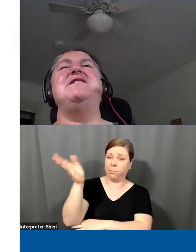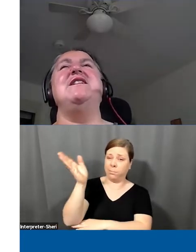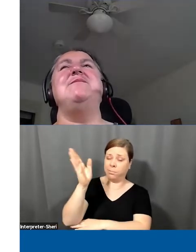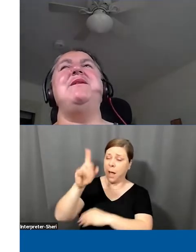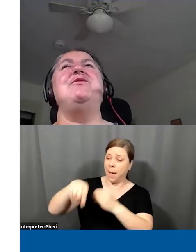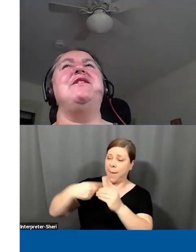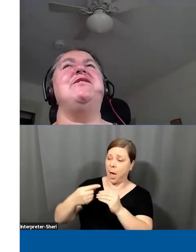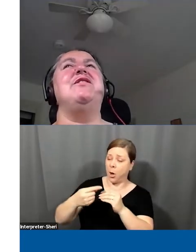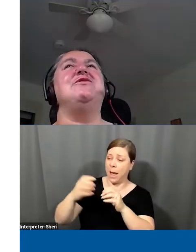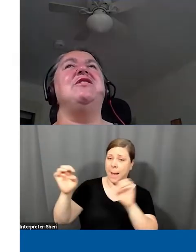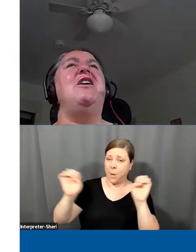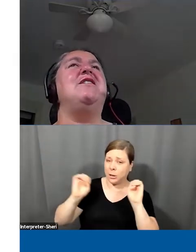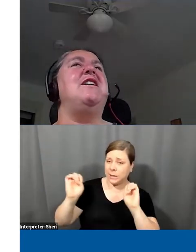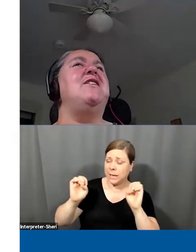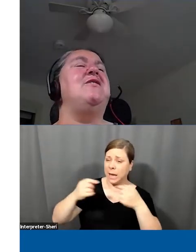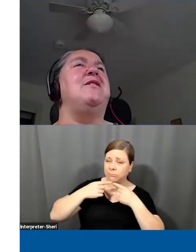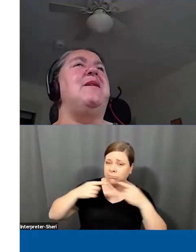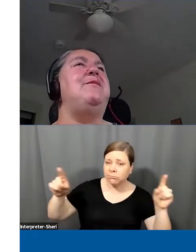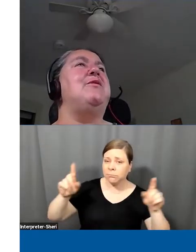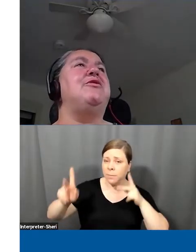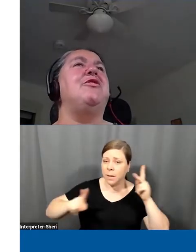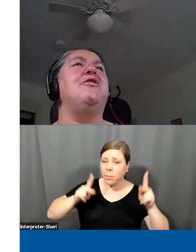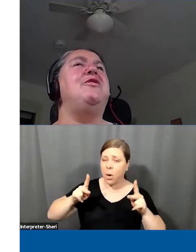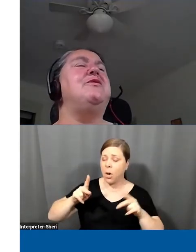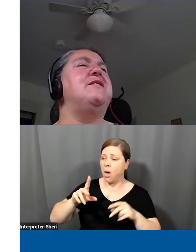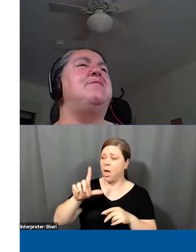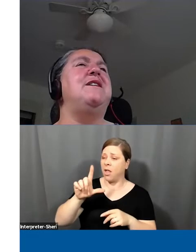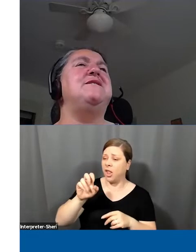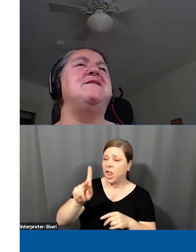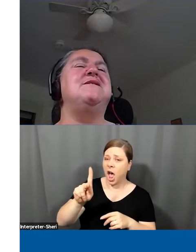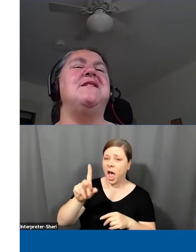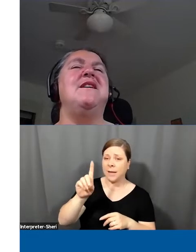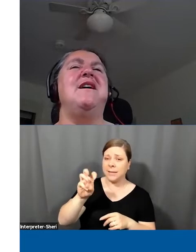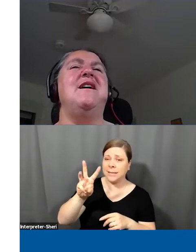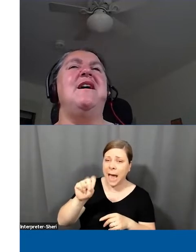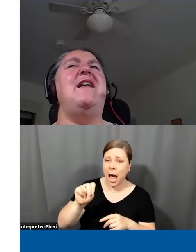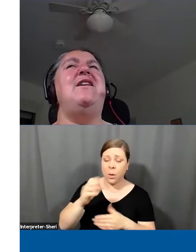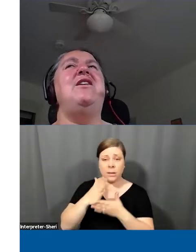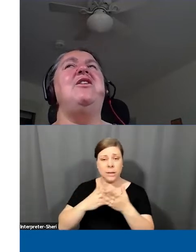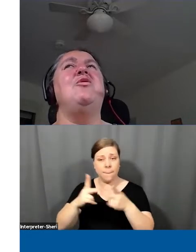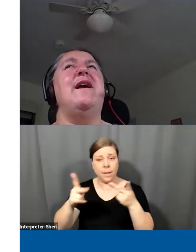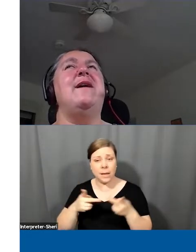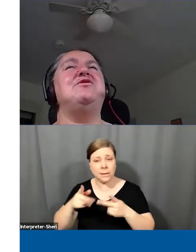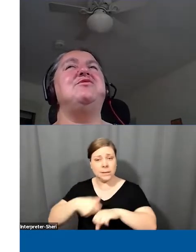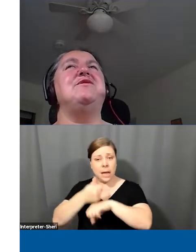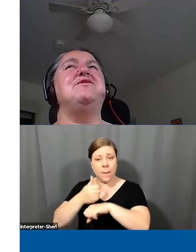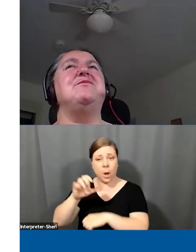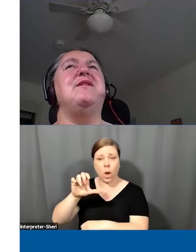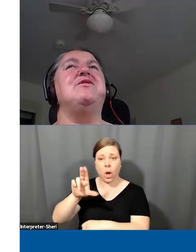telling people that there is a lockdown and maybe there was a curfew in some places and no captions whatsoever.